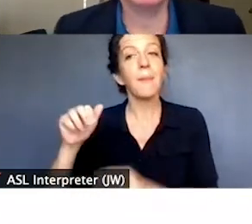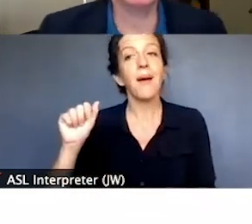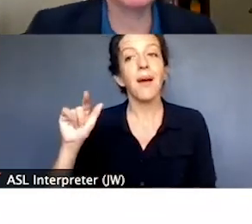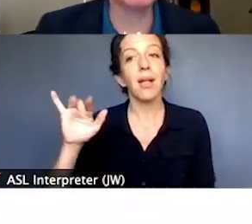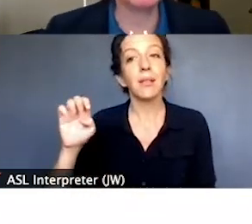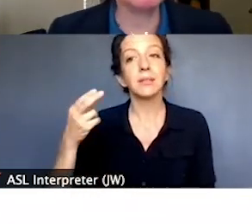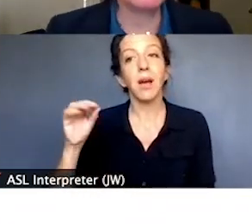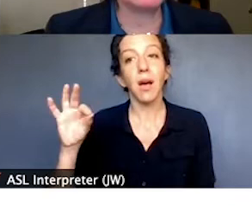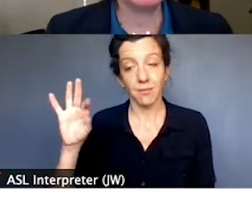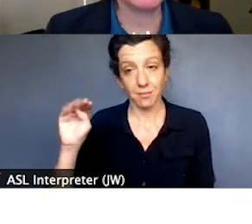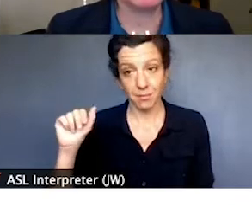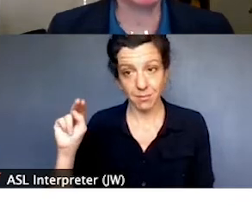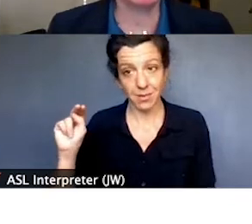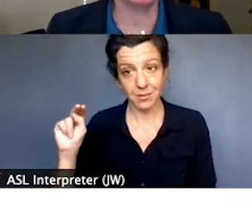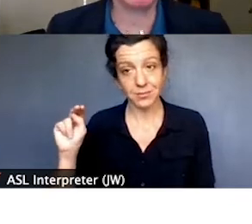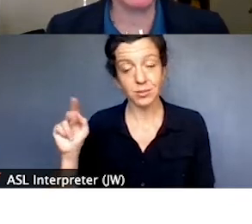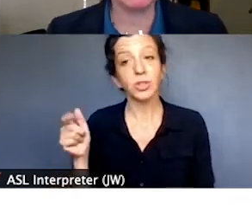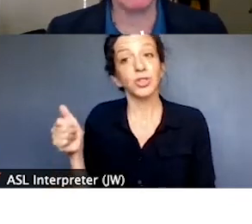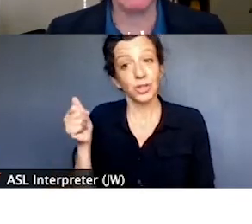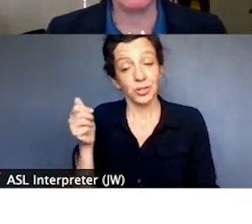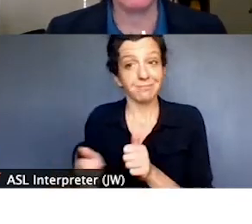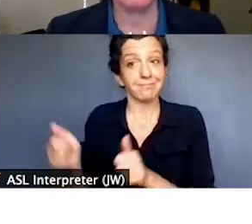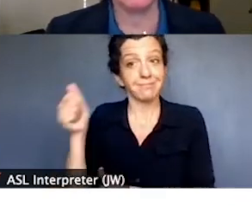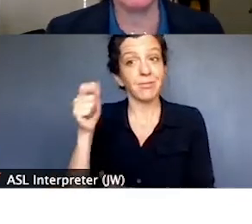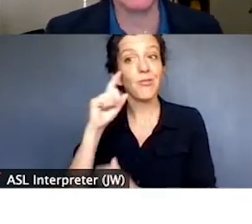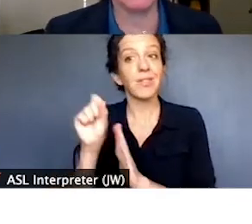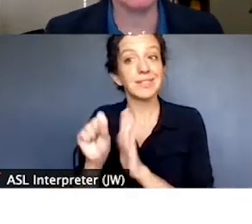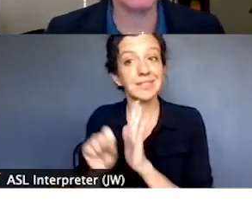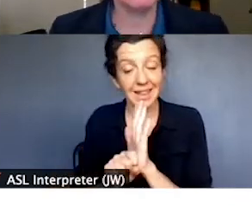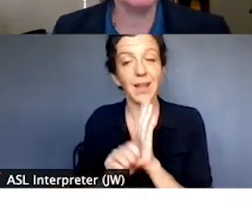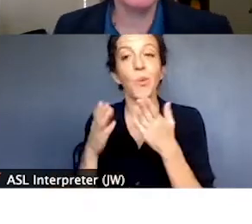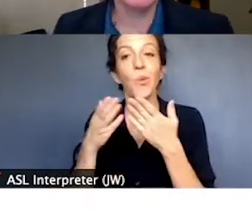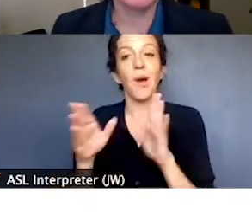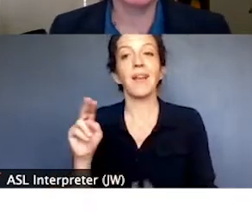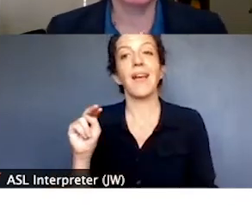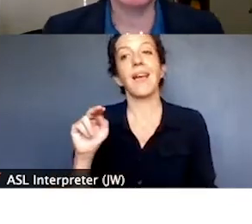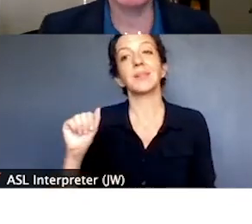On the endorsements for the media, we have the San Francisco Chronicle, LA Times and La Opinion support.